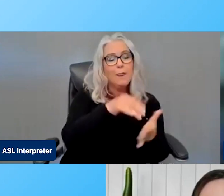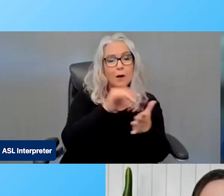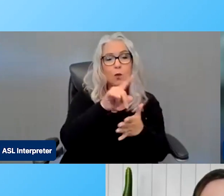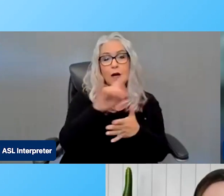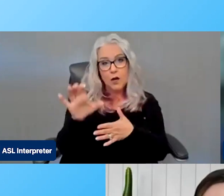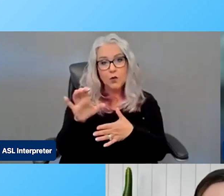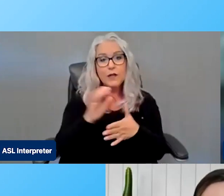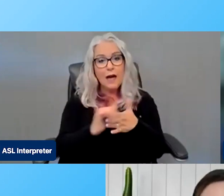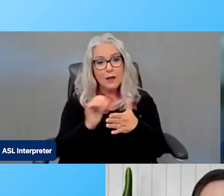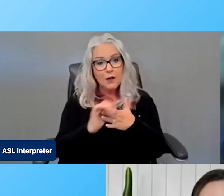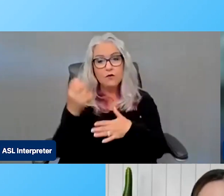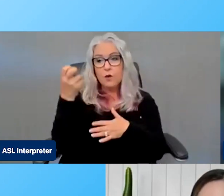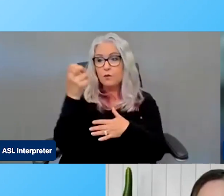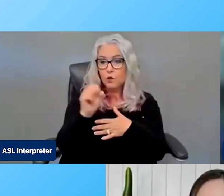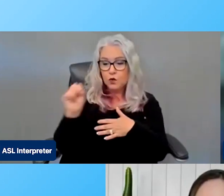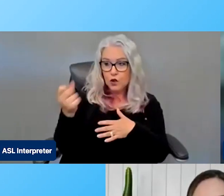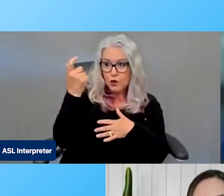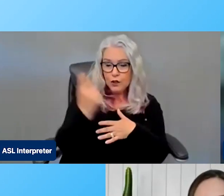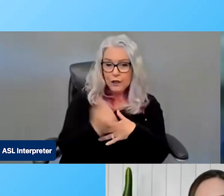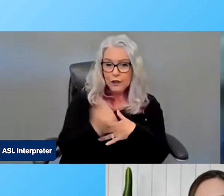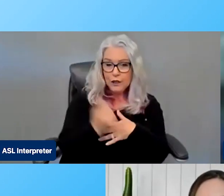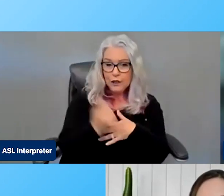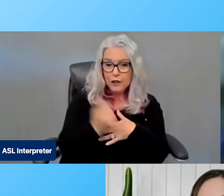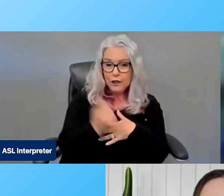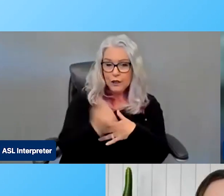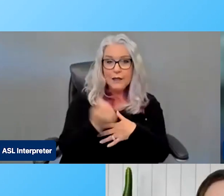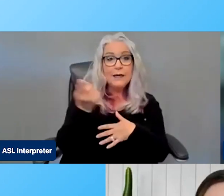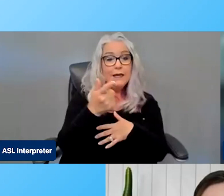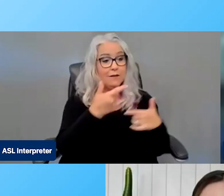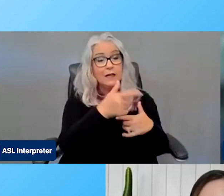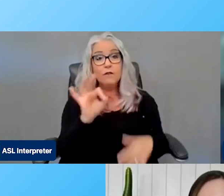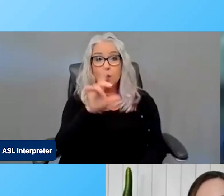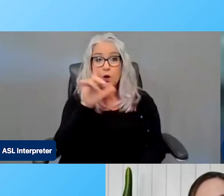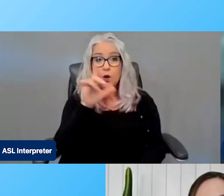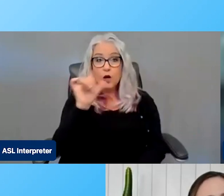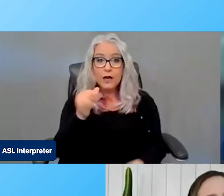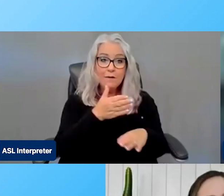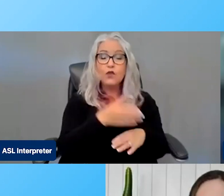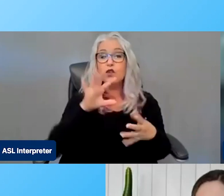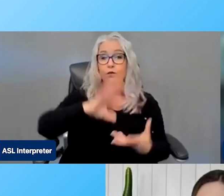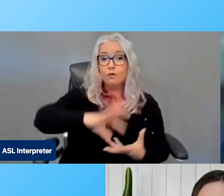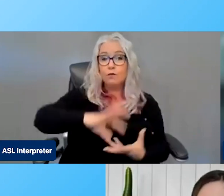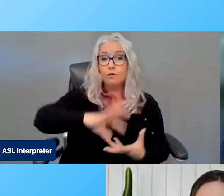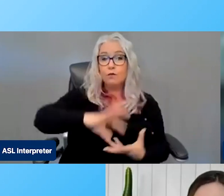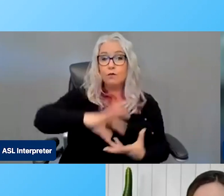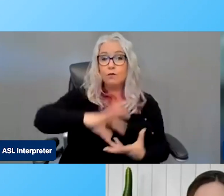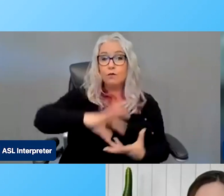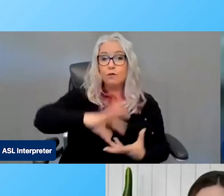He lived in Florida. And sustained serious damage to his home after hurricane Irma. Large portions of his roof were